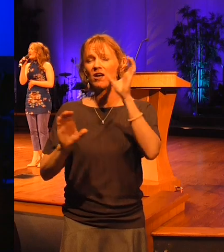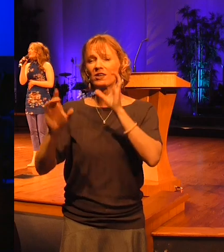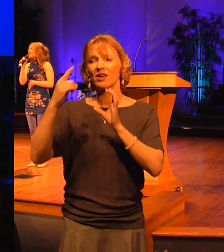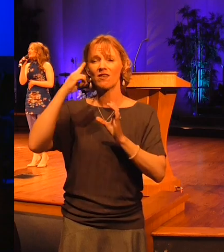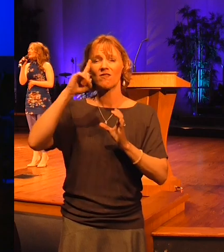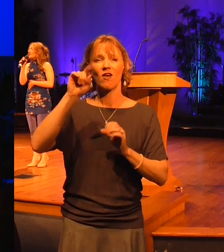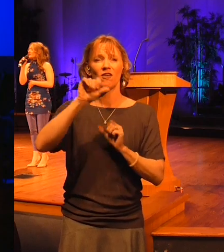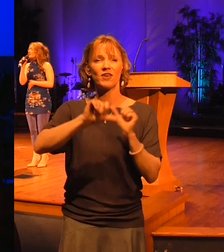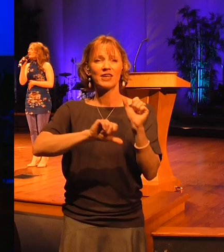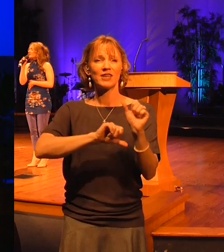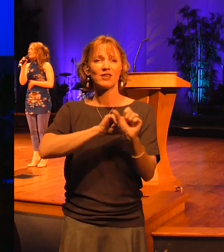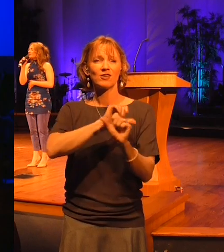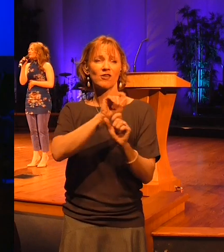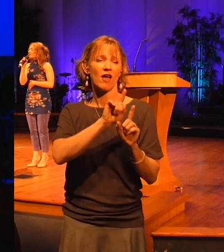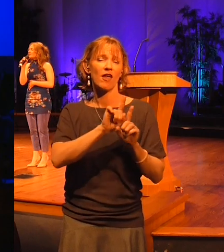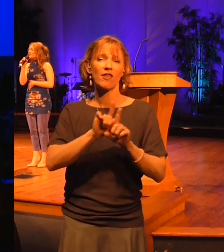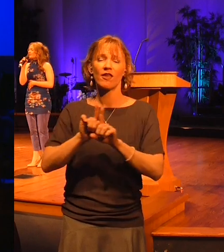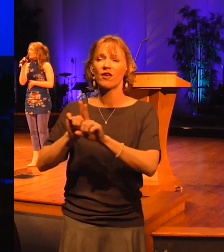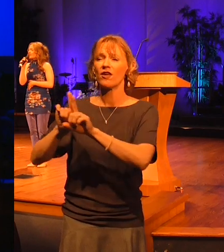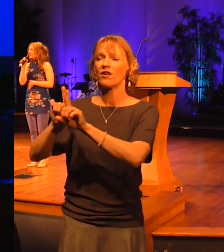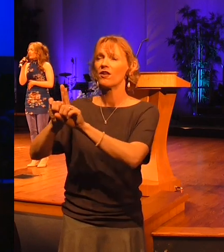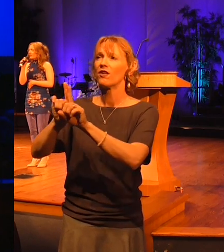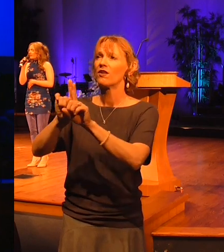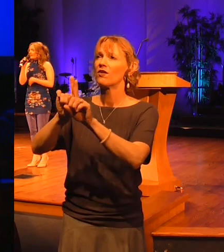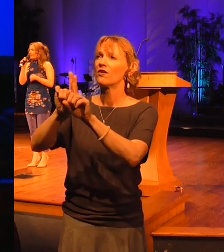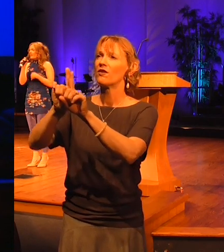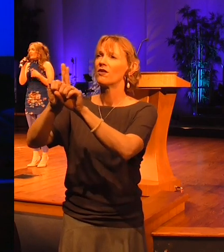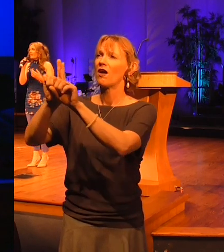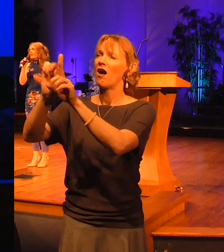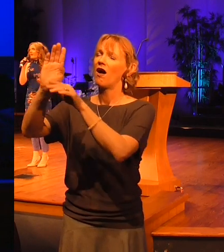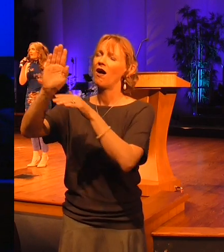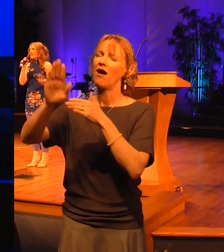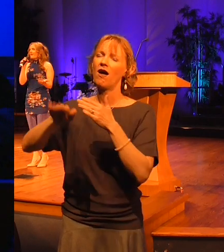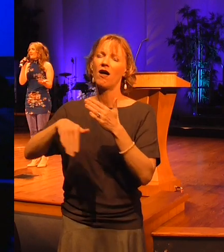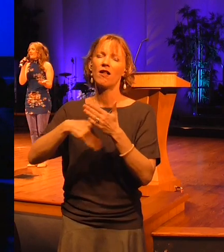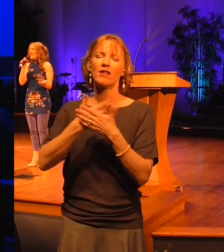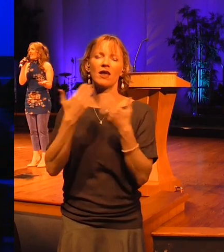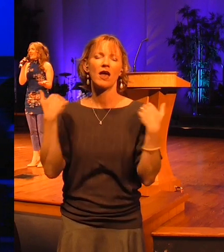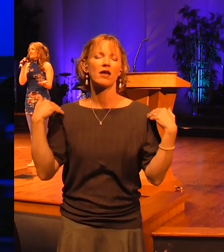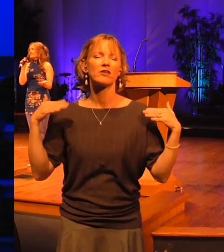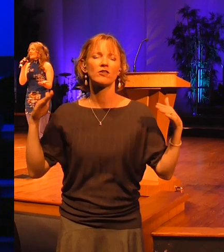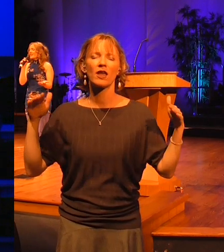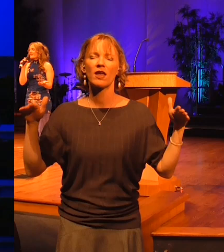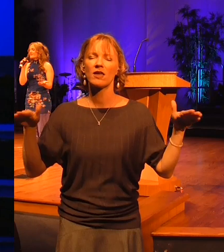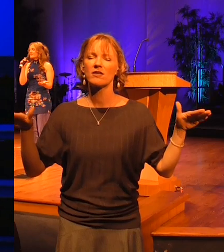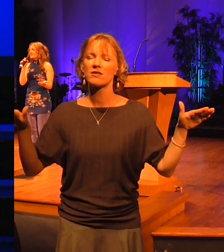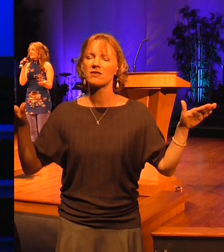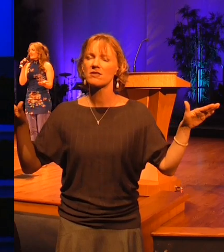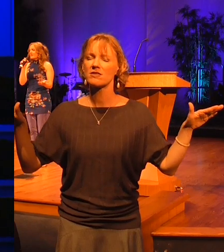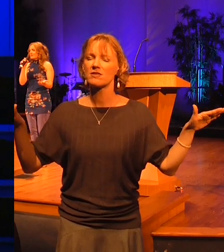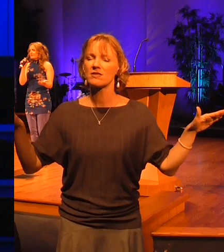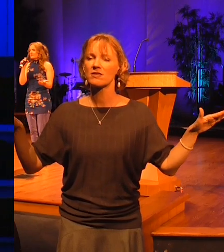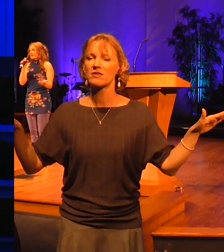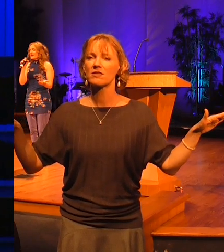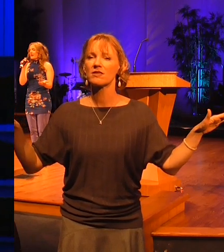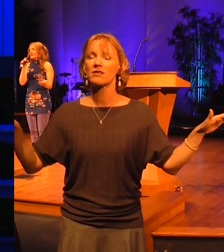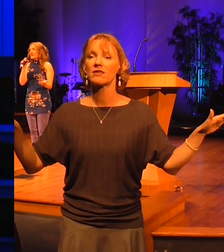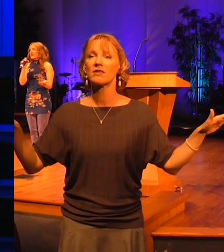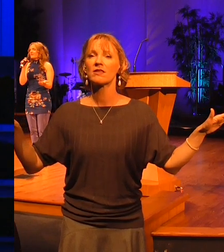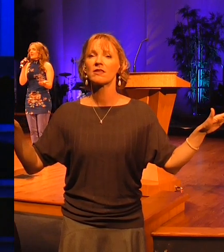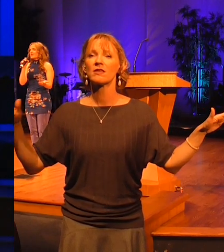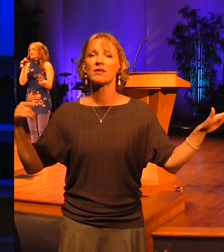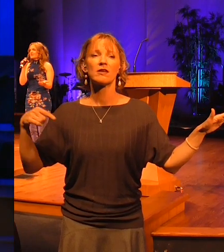other all angels who cannot reach the